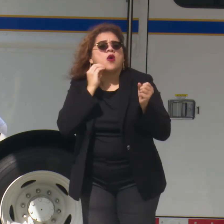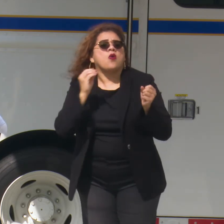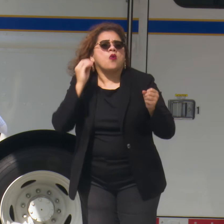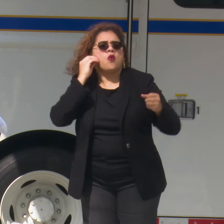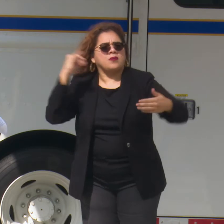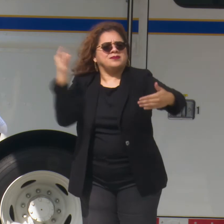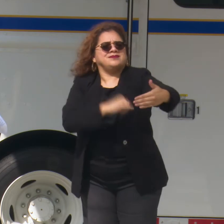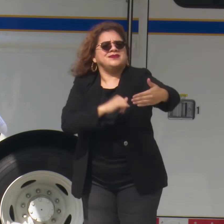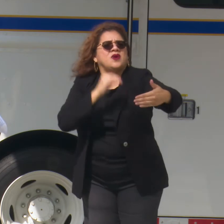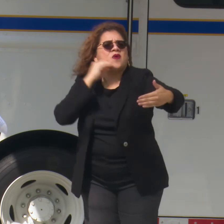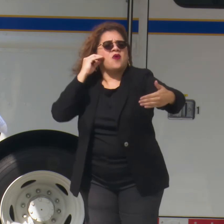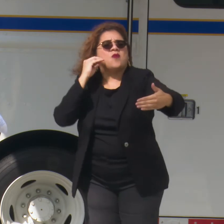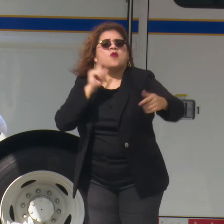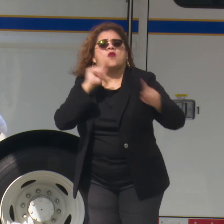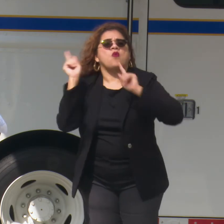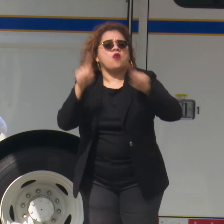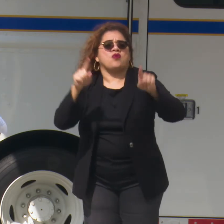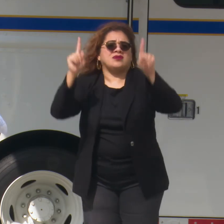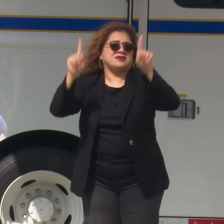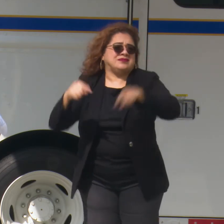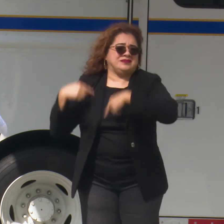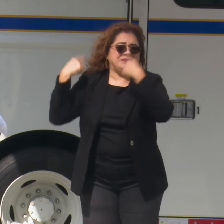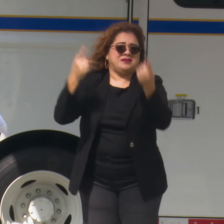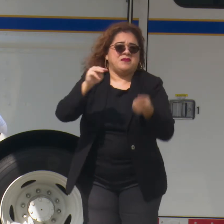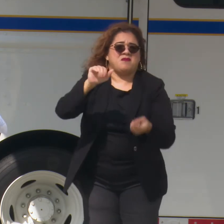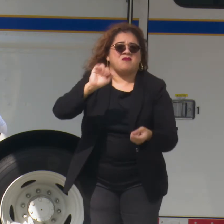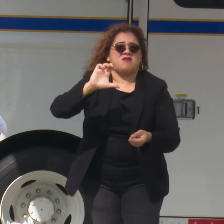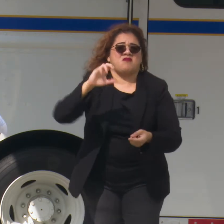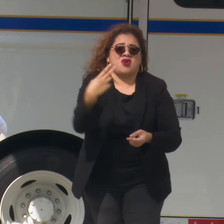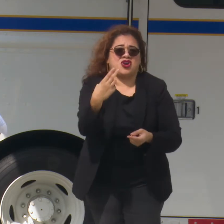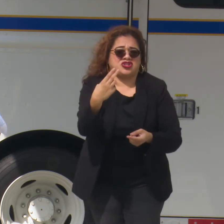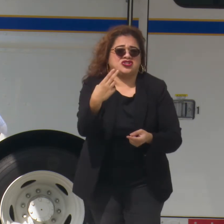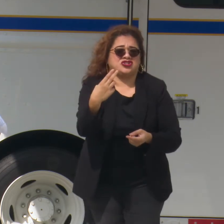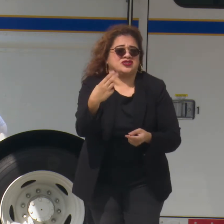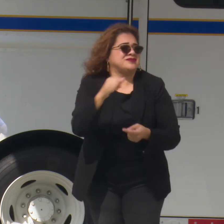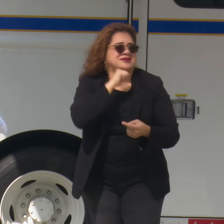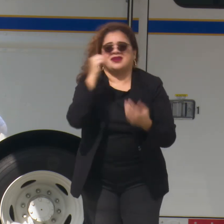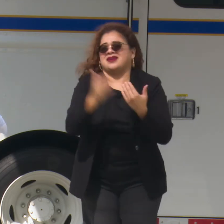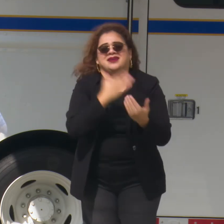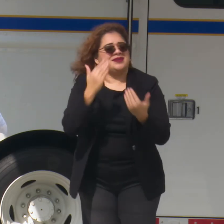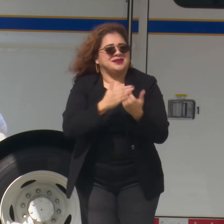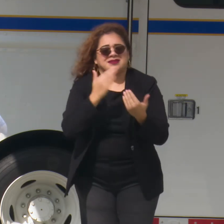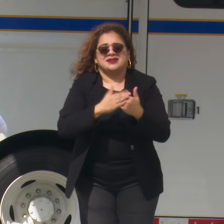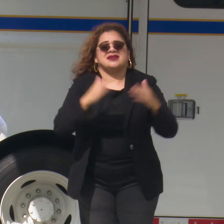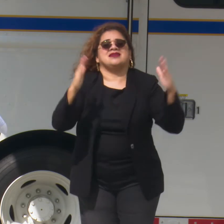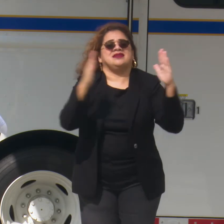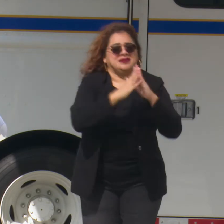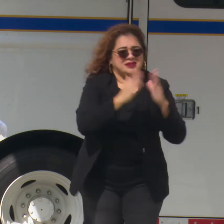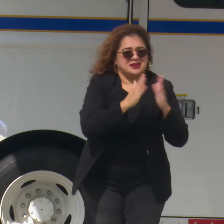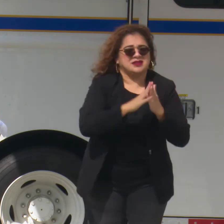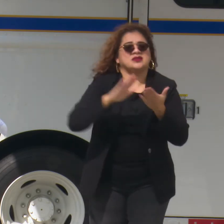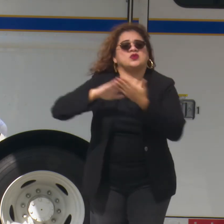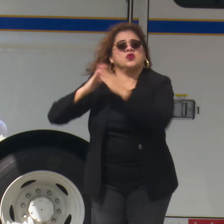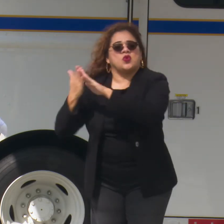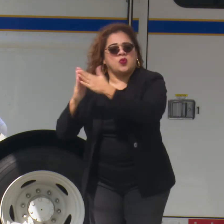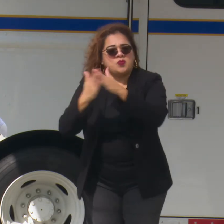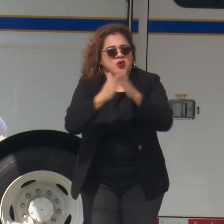our city. It's been really hard on all of us in the city, our communities, our families, and each of you. Since then